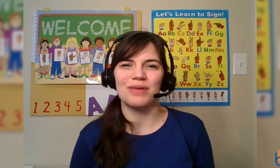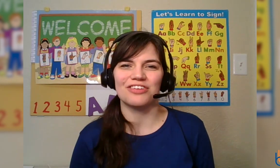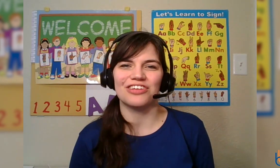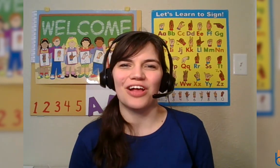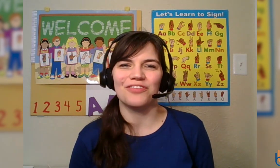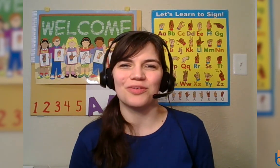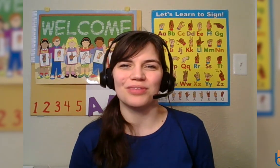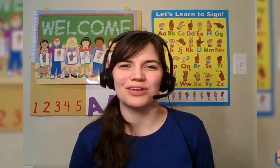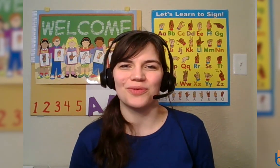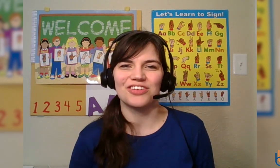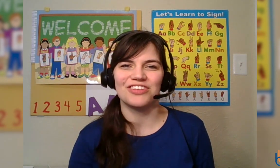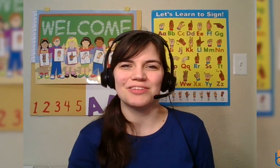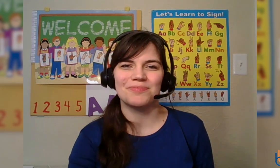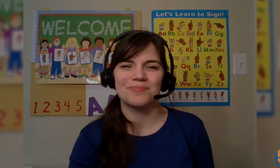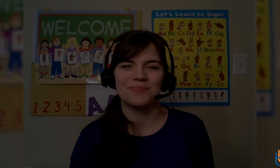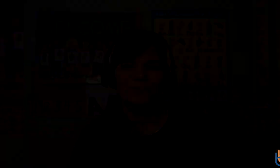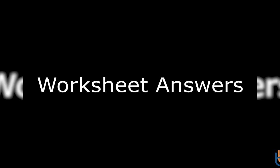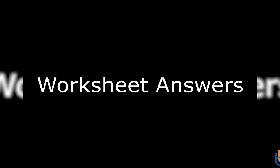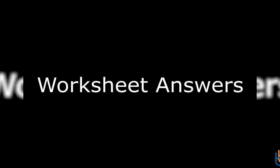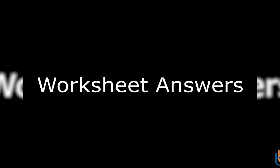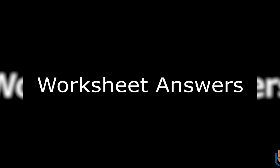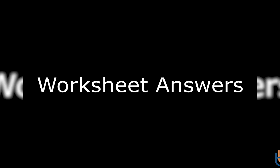a picture of the completed worksheet.